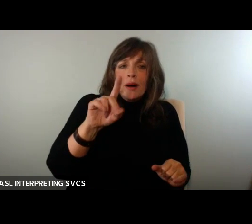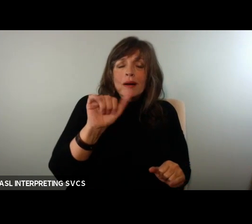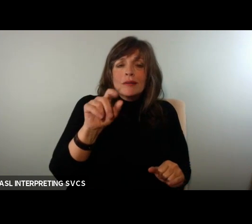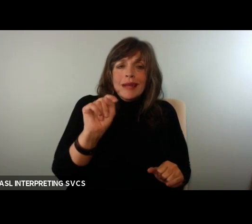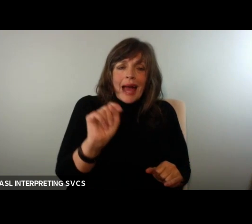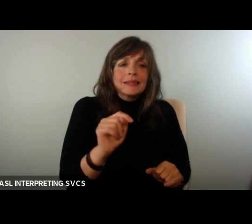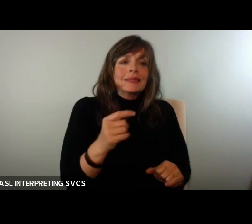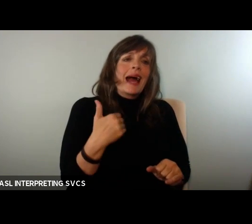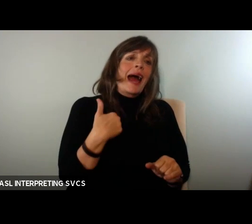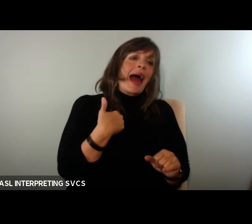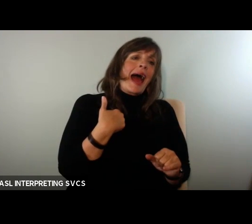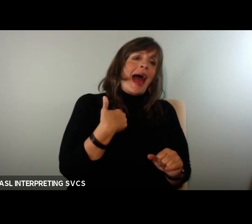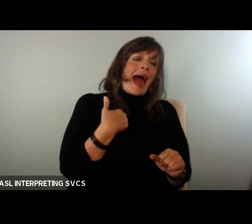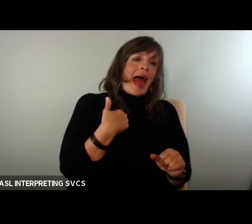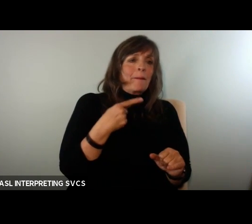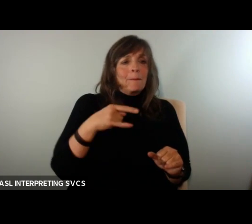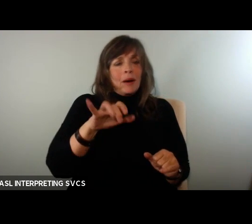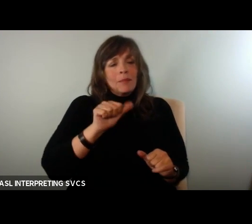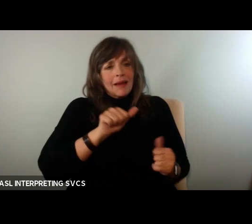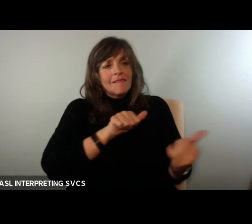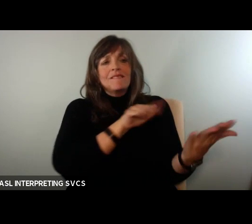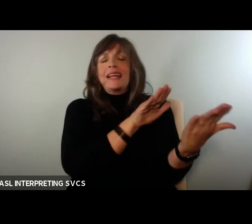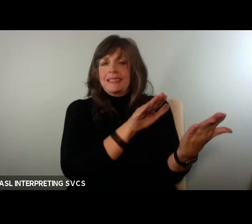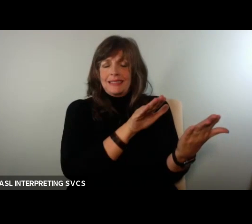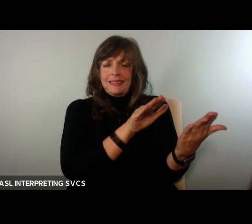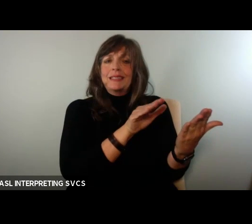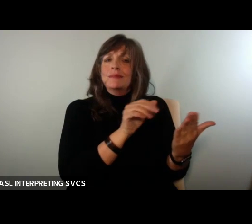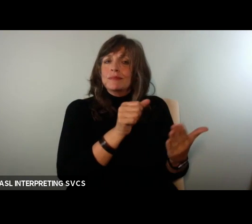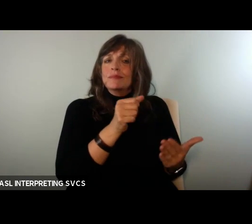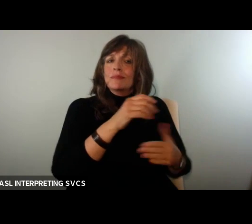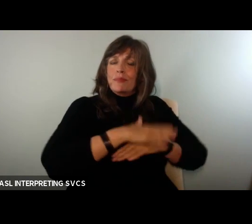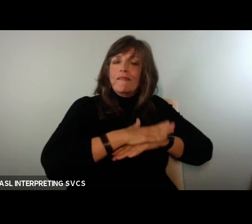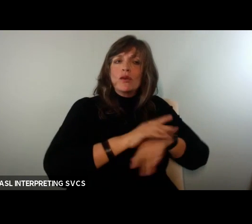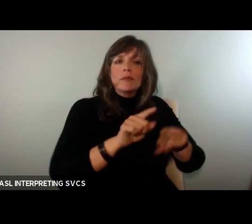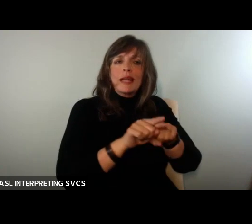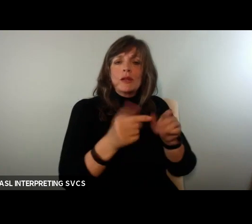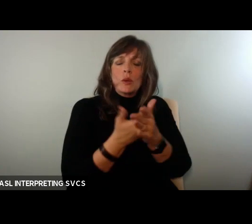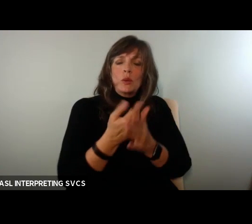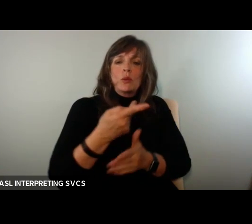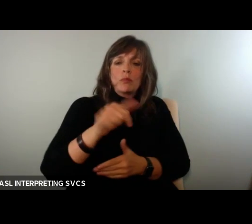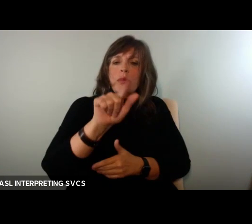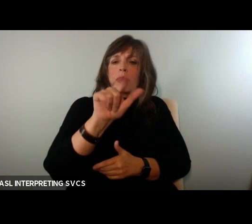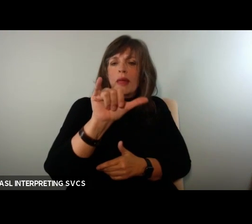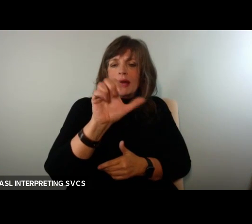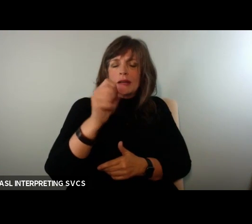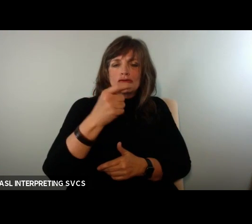on public facing platforms like the New Play Exchange. while reserving synchronous tools